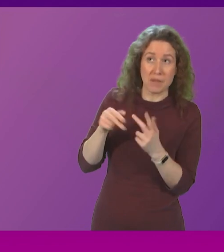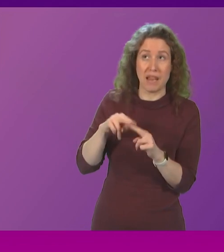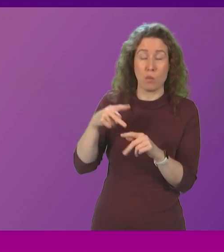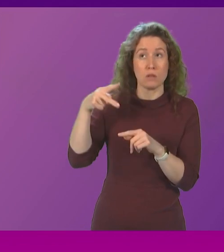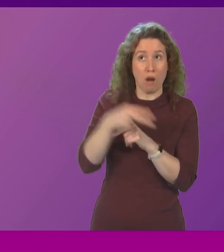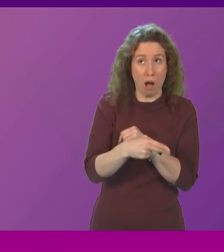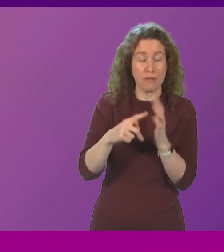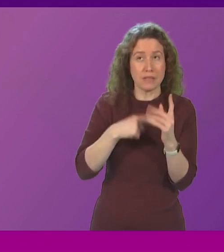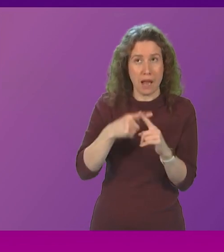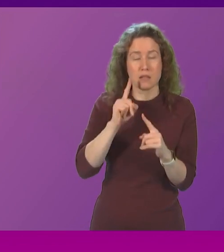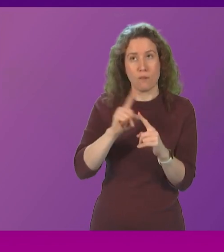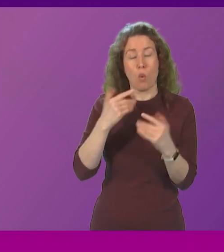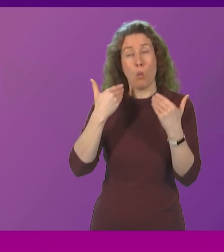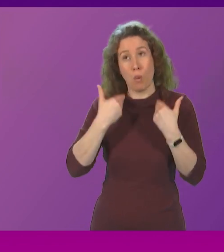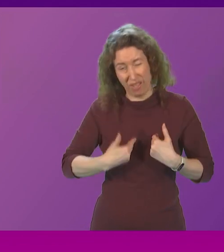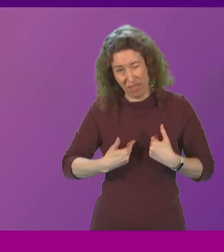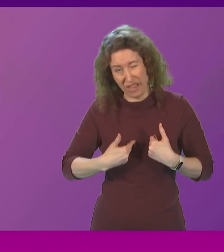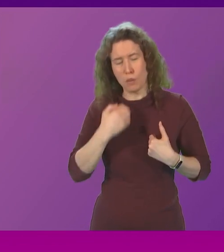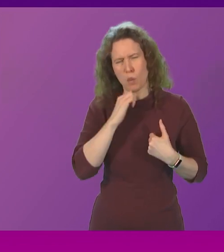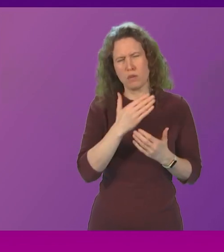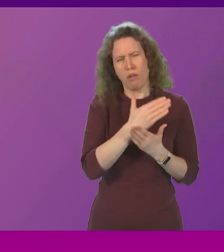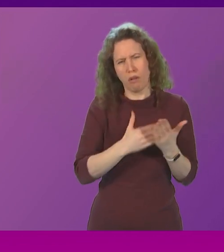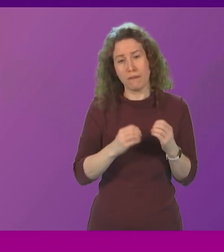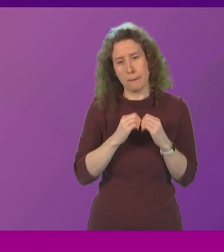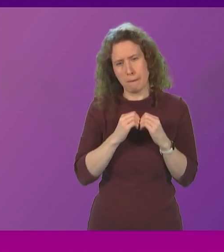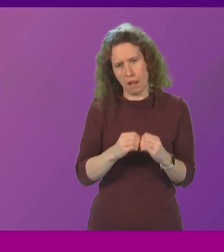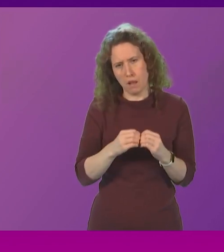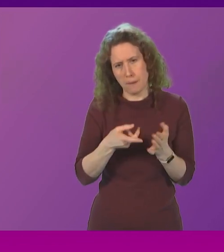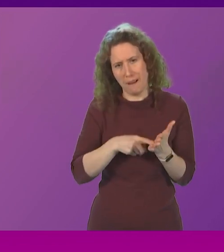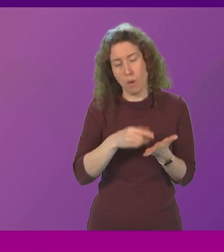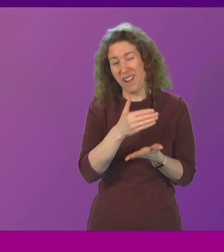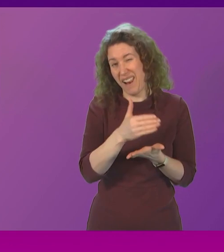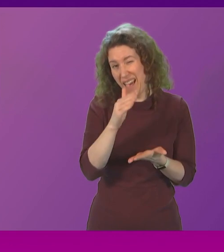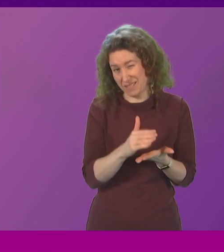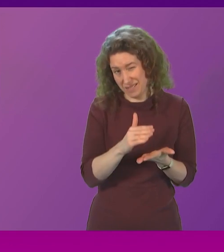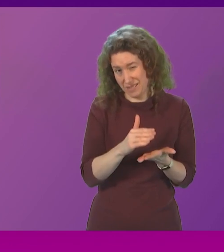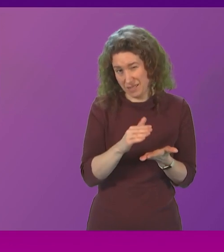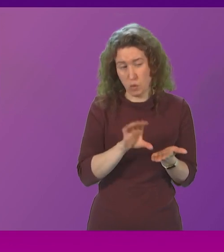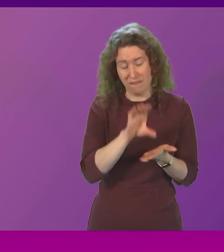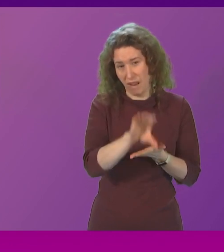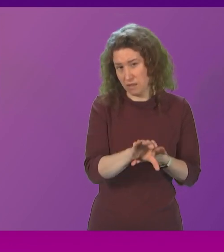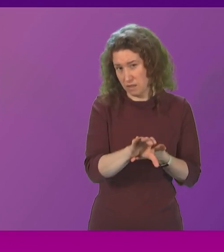the wealthiest, we would have had over half a billion pounds less to invest in public services. No way will I do that.